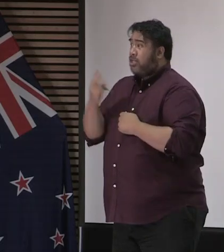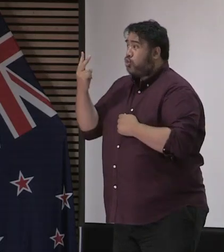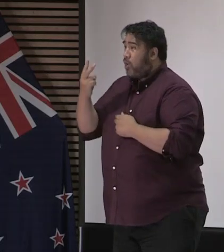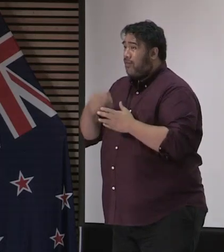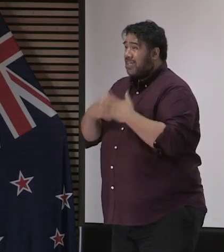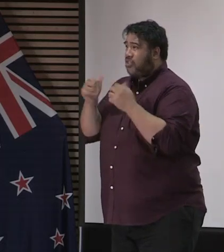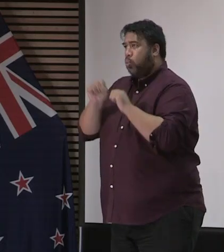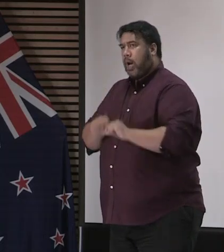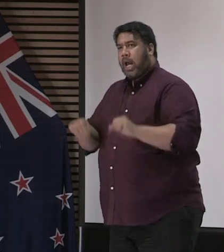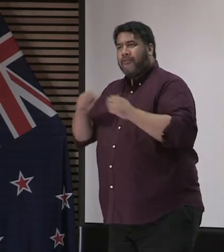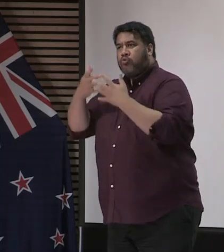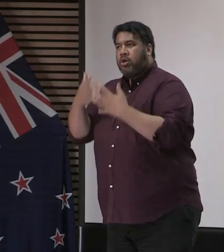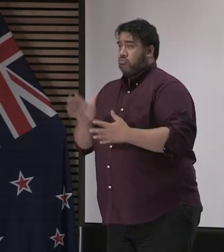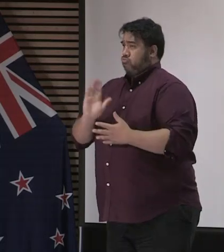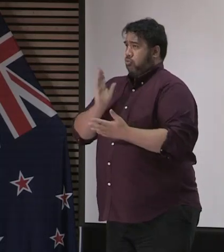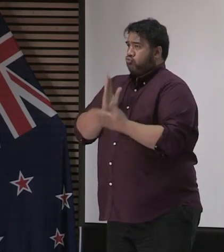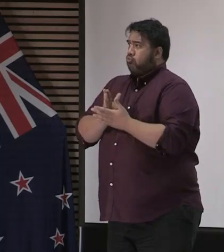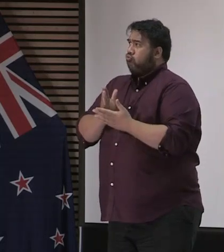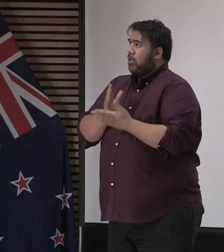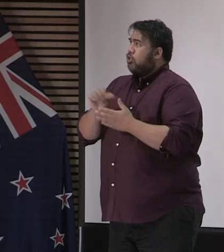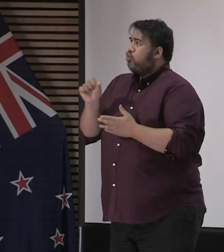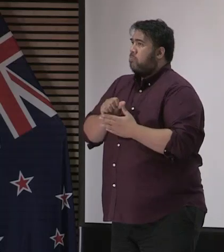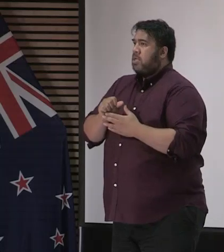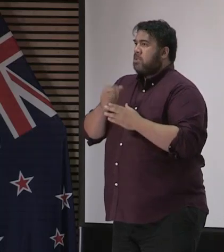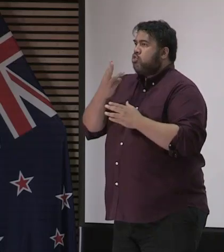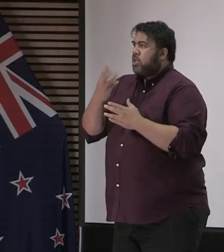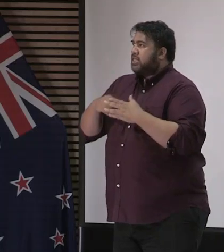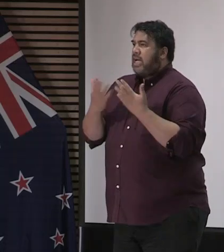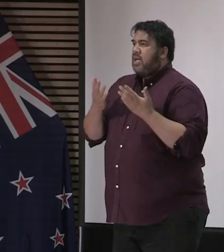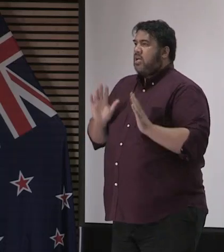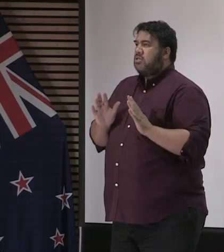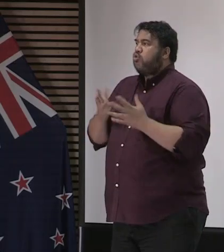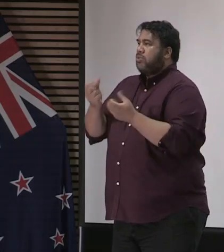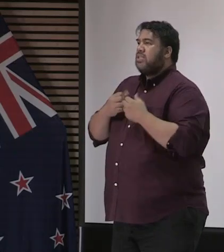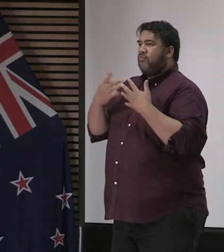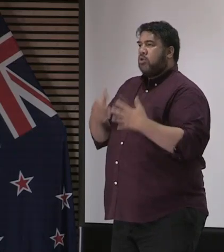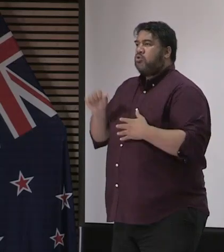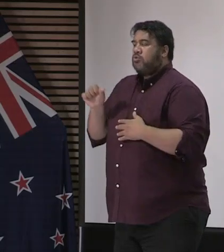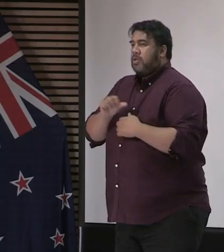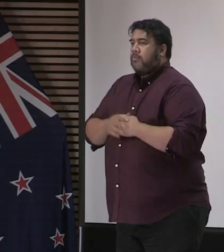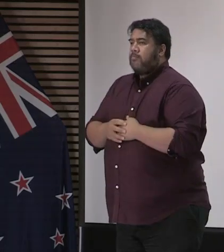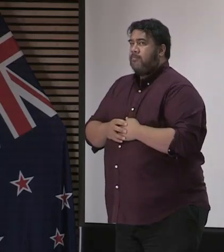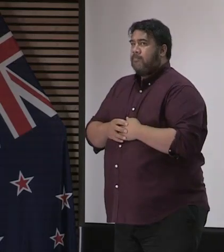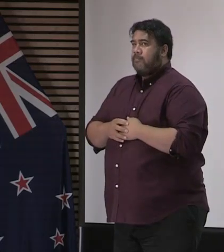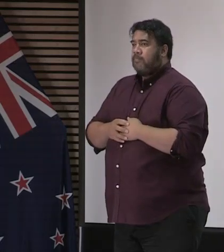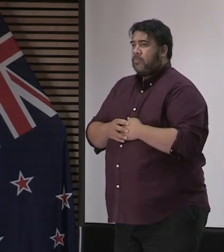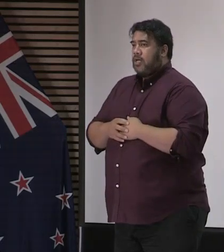each day here as part of the stand-up. But it shouldn't be taking 12 days. It shouldn't be taking more than a few days